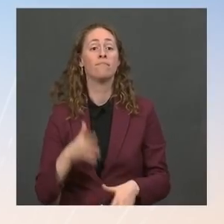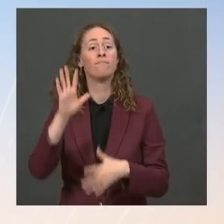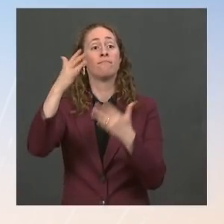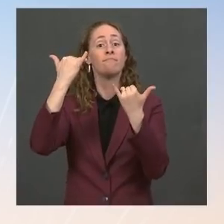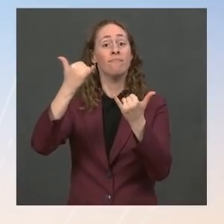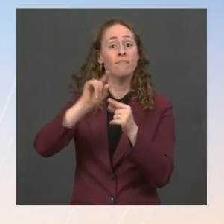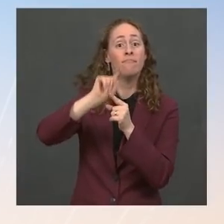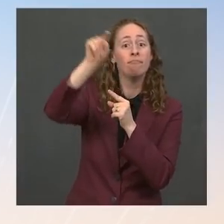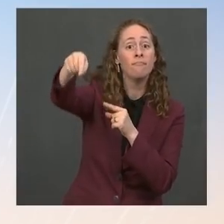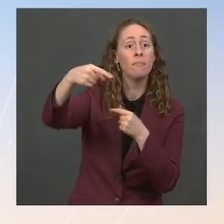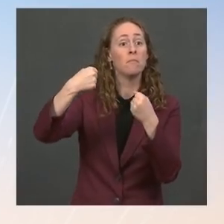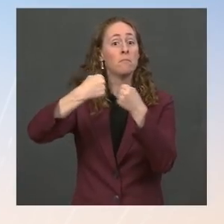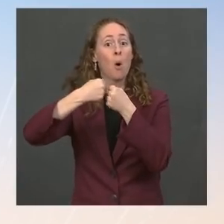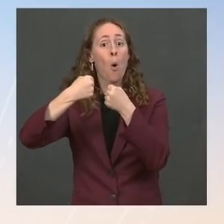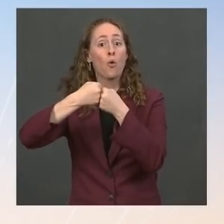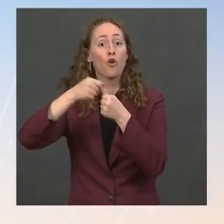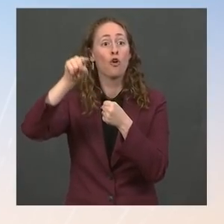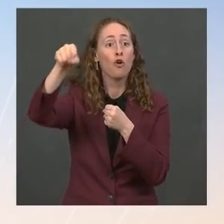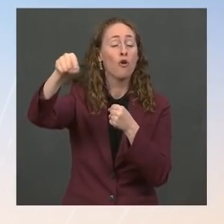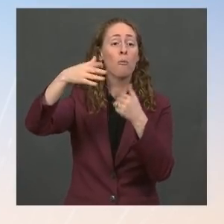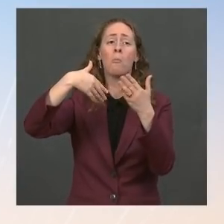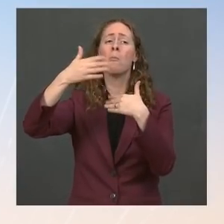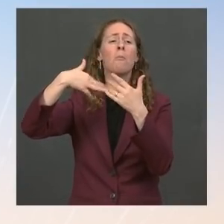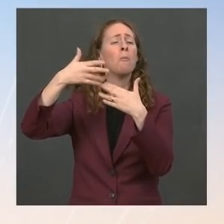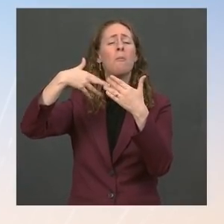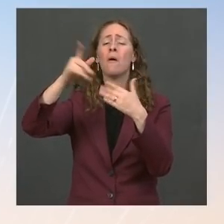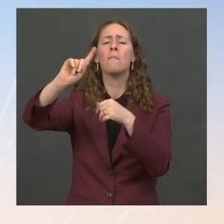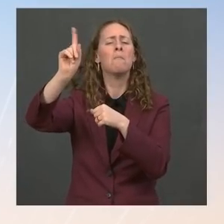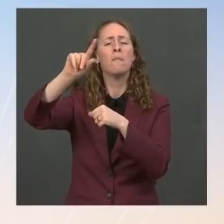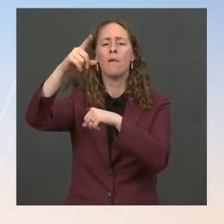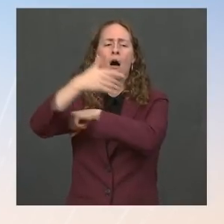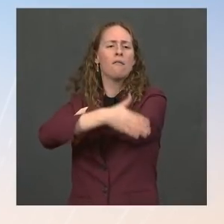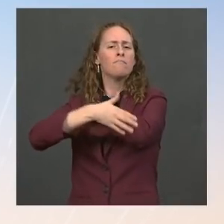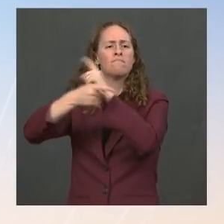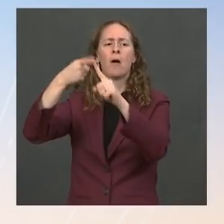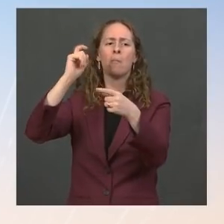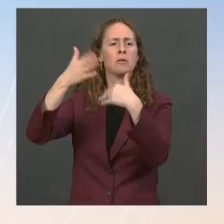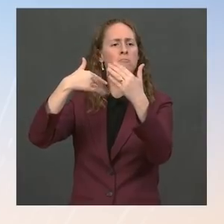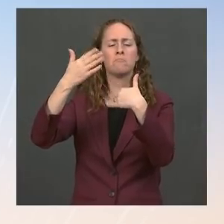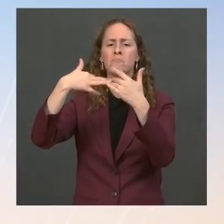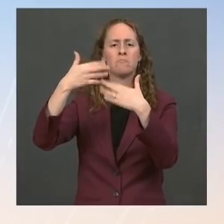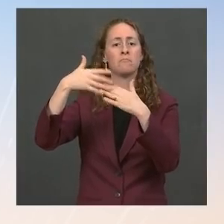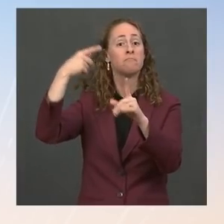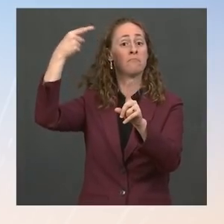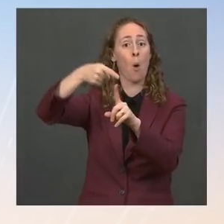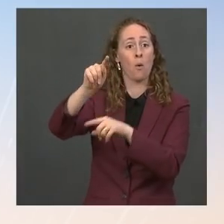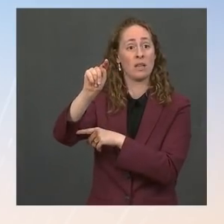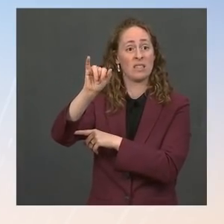Wherever they're coming from -- whatever country they're coming from, Title 42 remains in place. There are a range of programs